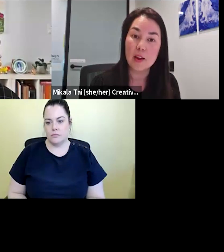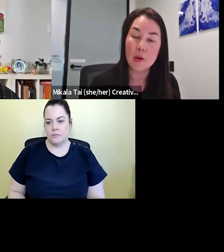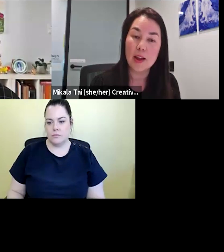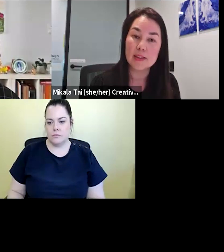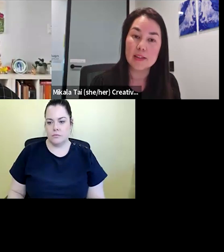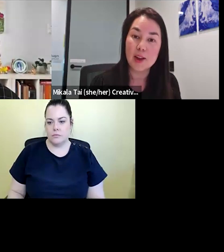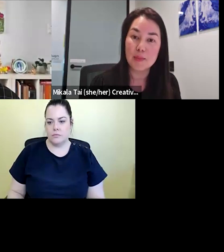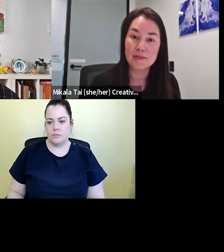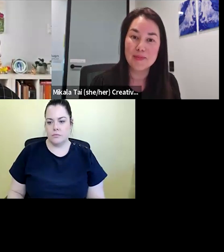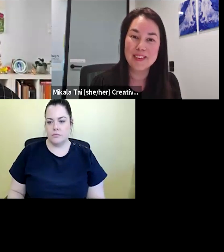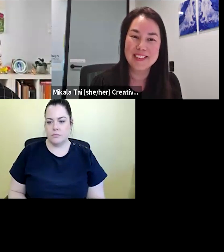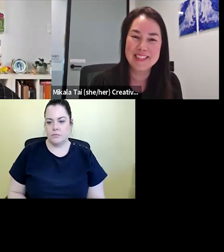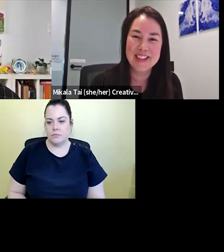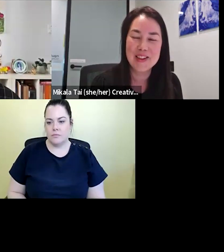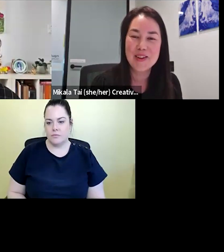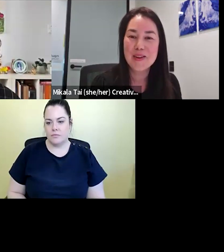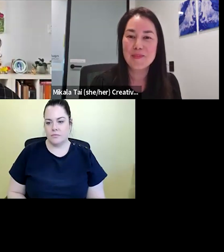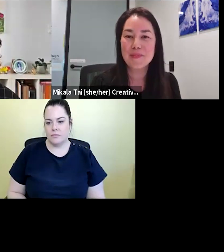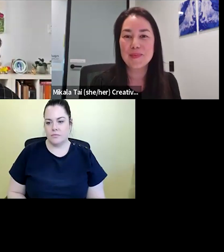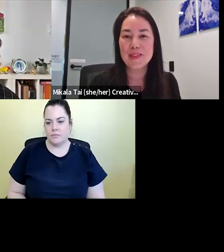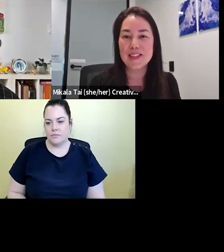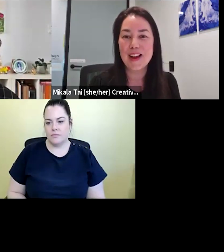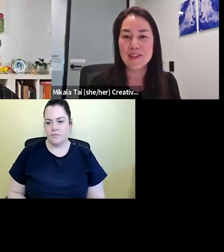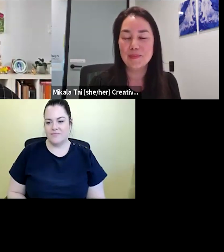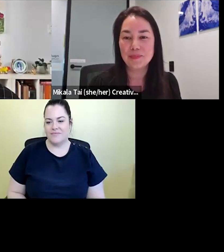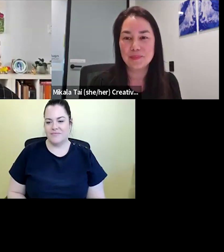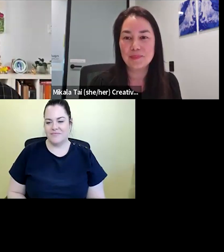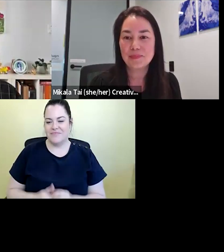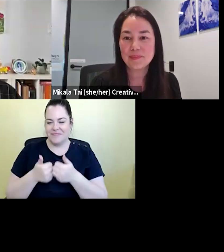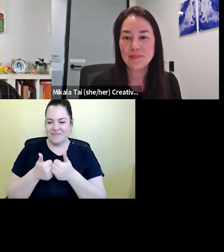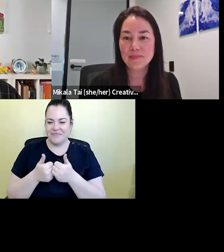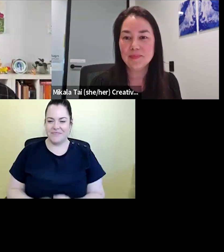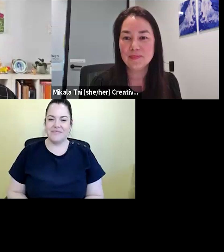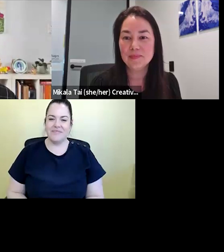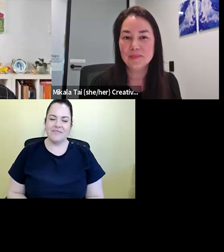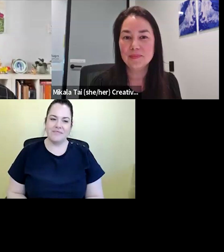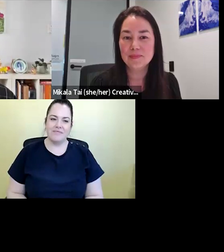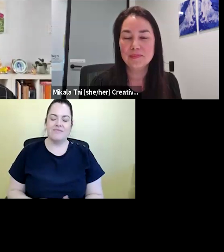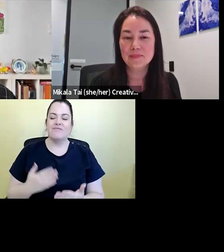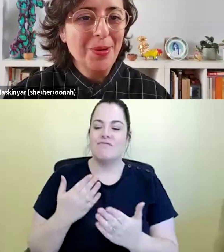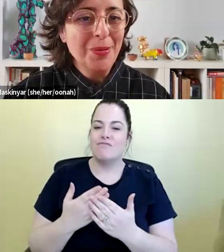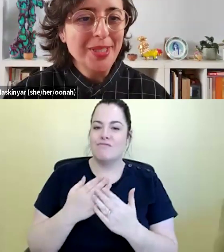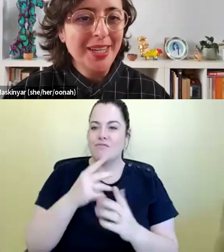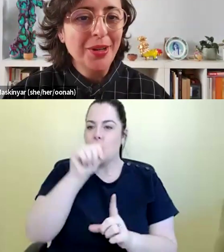an answer to that, but it's hard. >> I guess it goes back to what we were saying